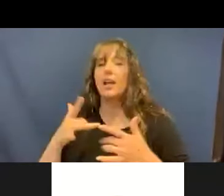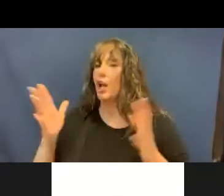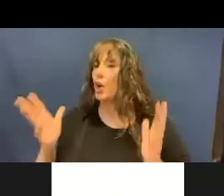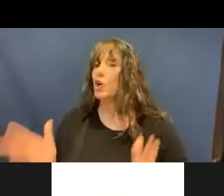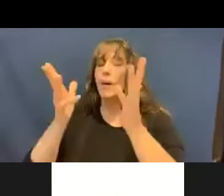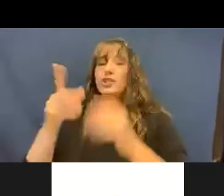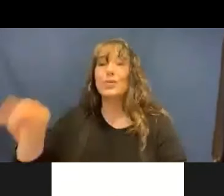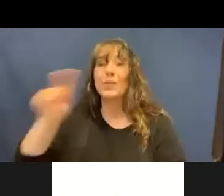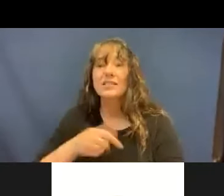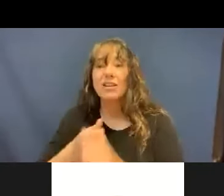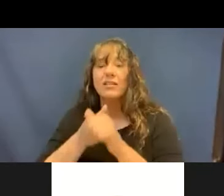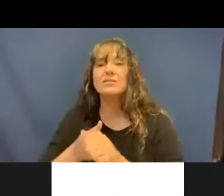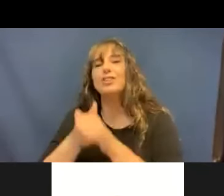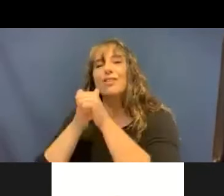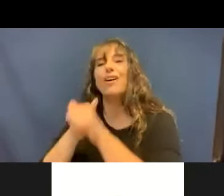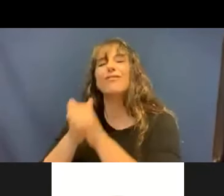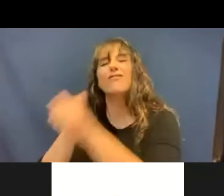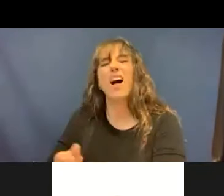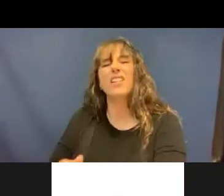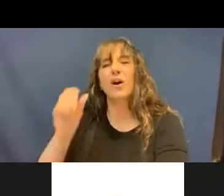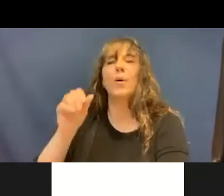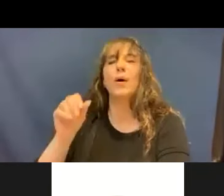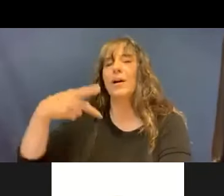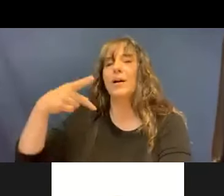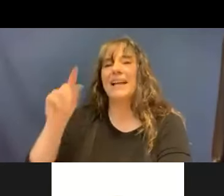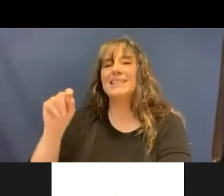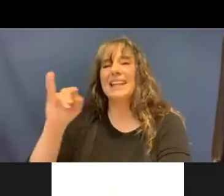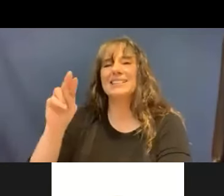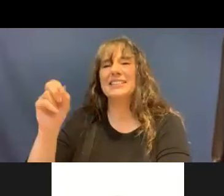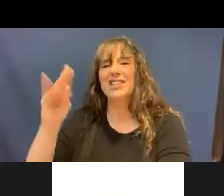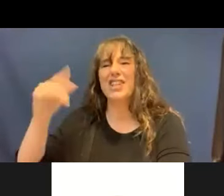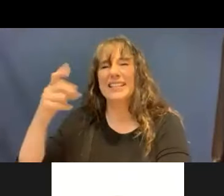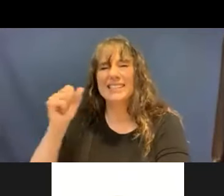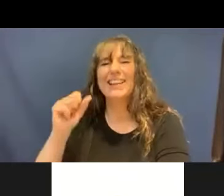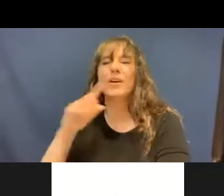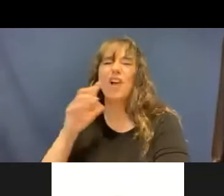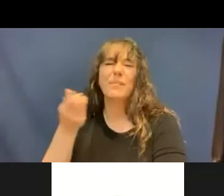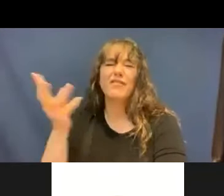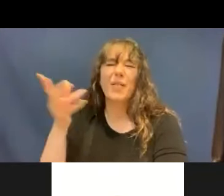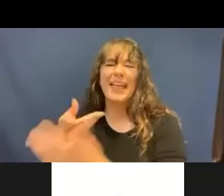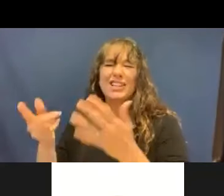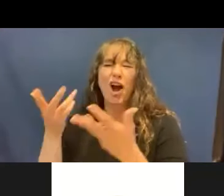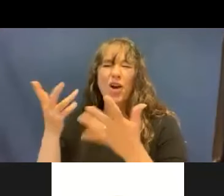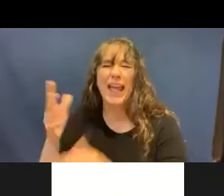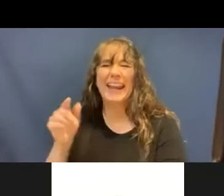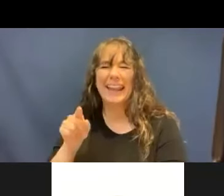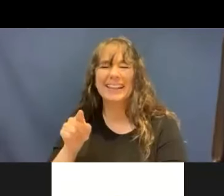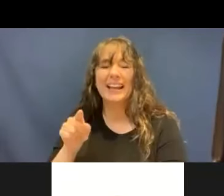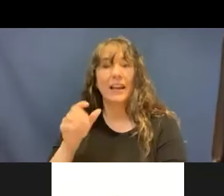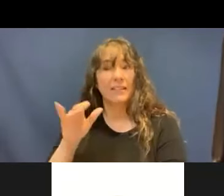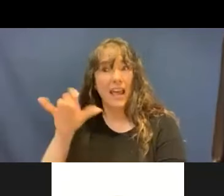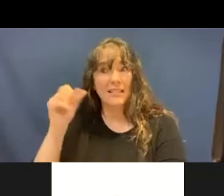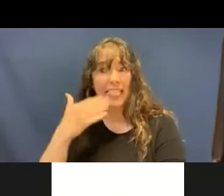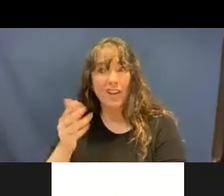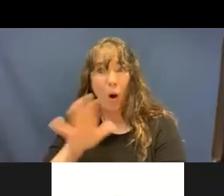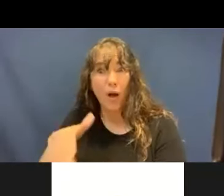you guys to follow Dr. Rastetter. It's @petsinstitches. And we've tagged them in a few things already. And, yeah. Thank you all for your time and